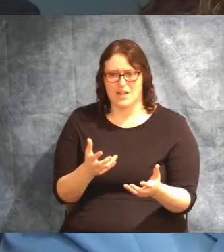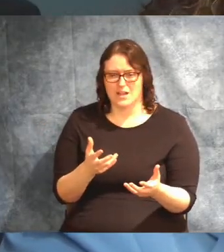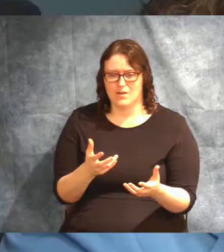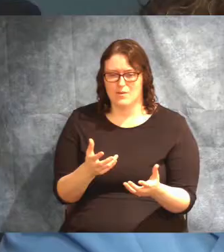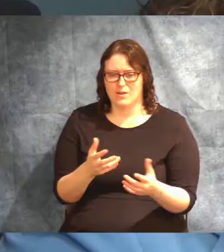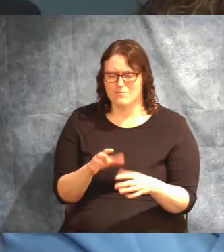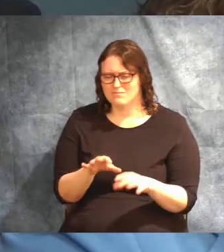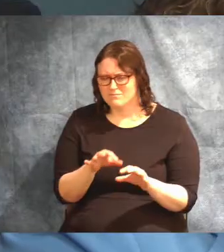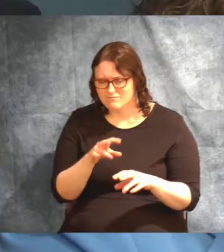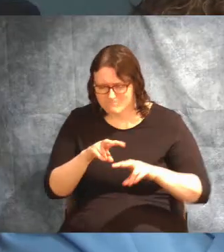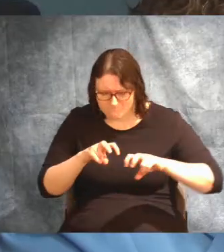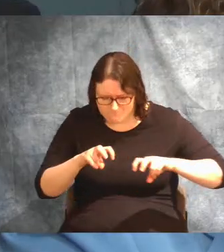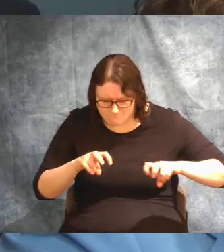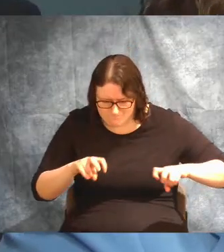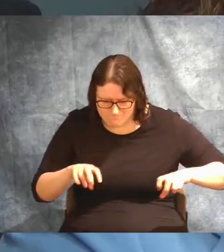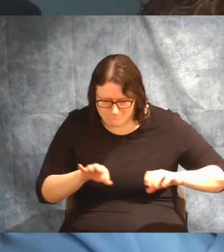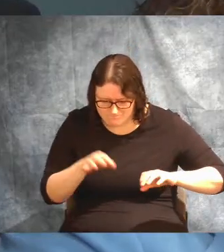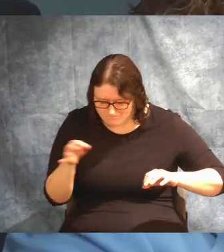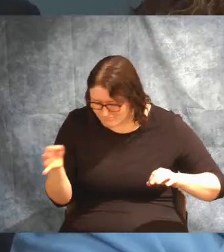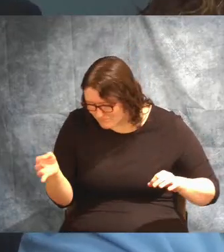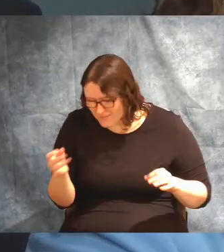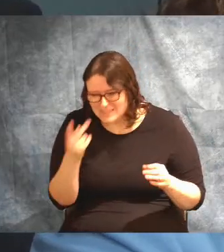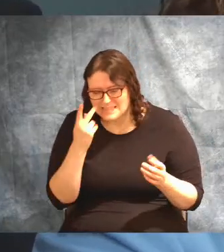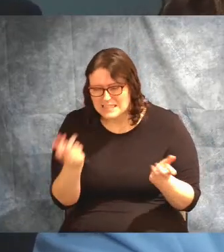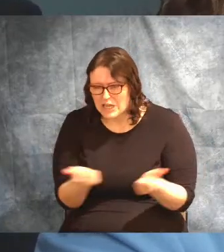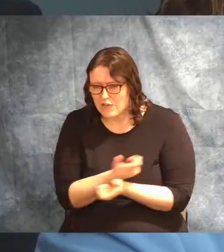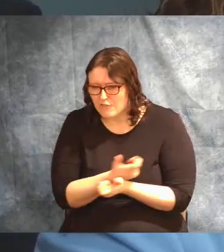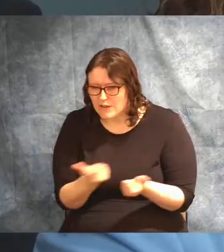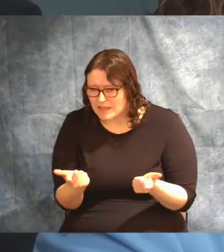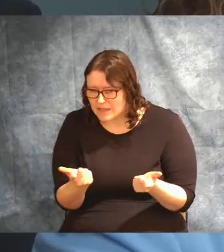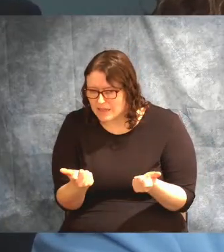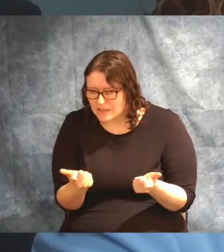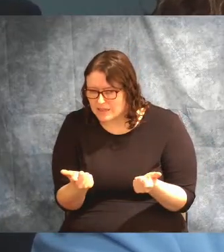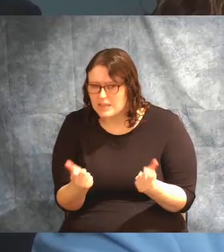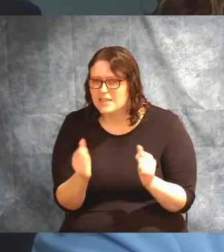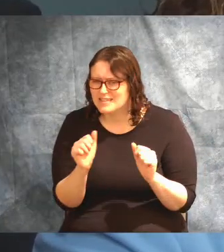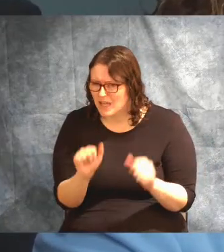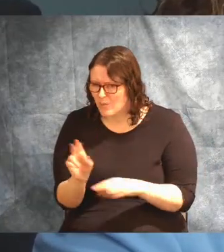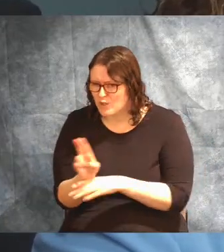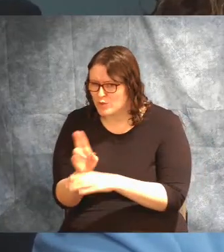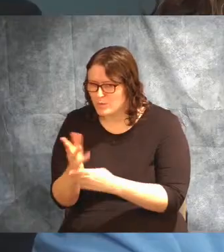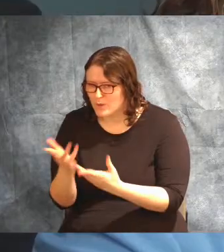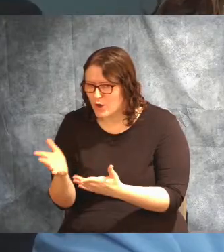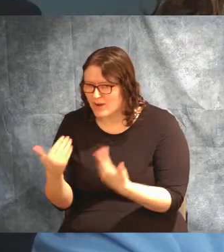I want to get as much stretch out of it as we can. And I've asked this before, I've asked it again.